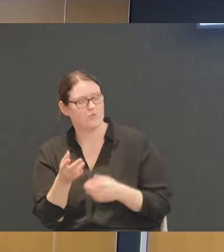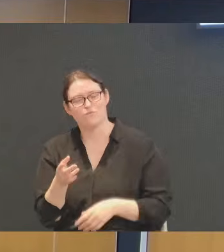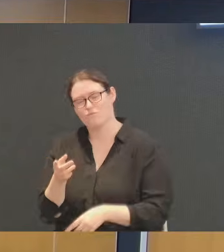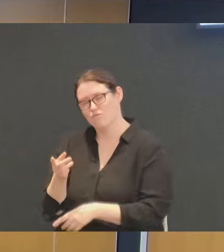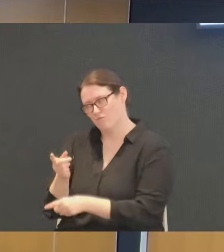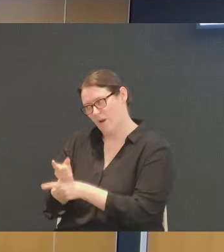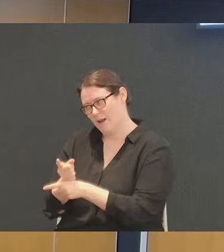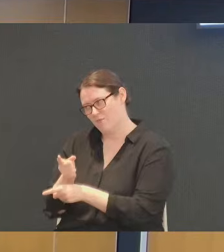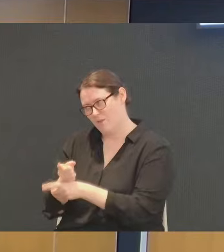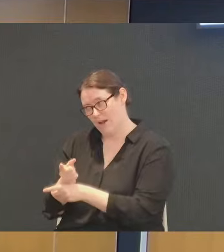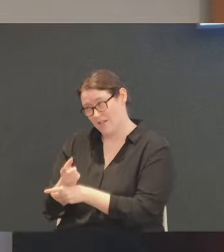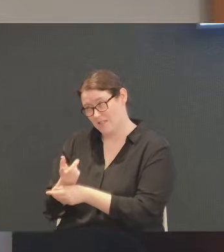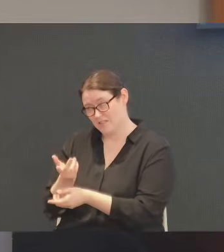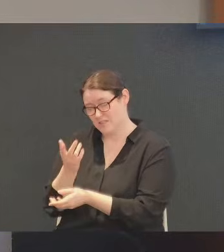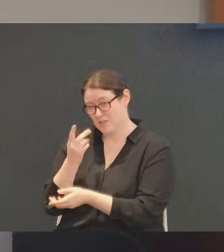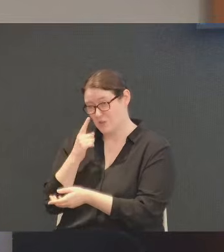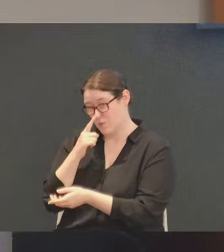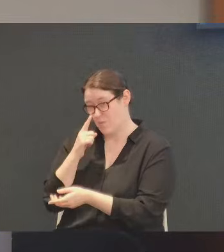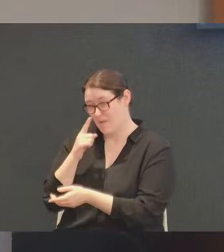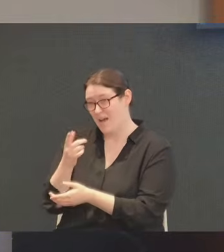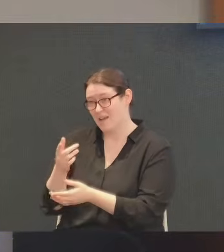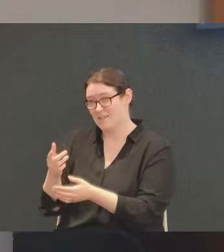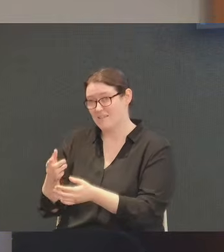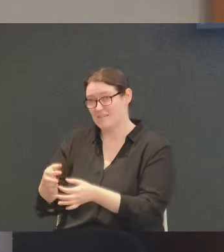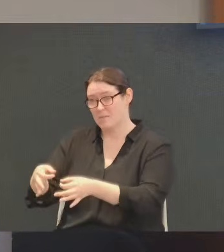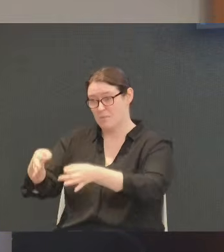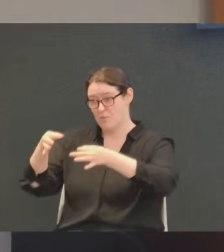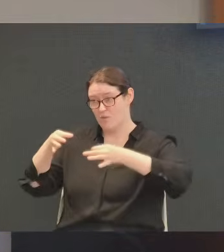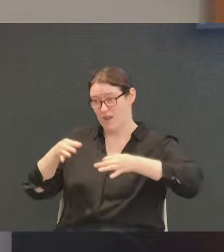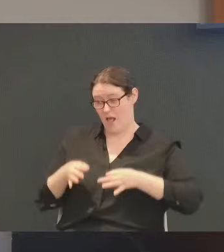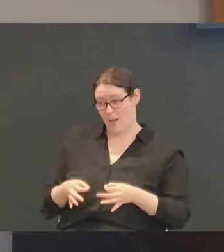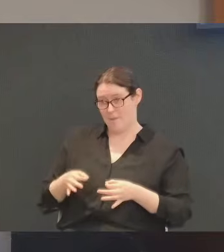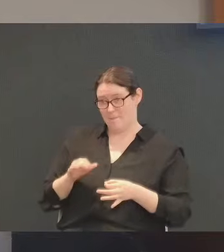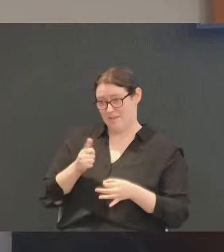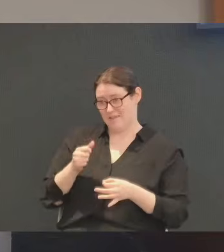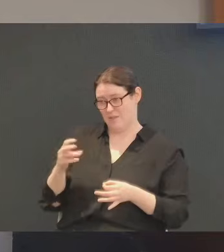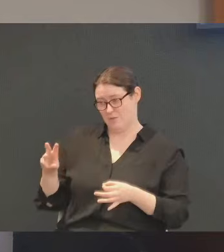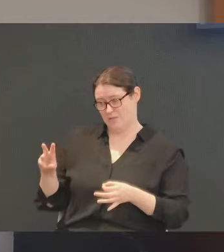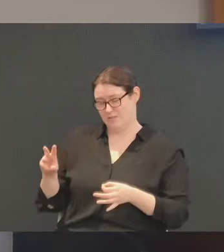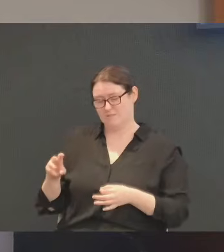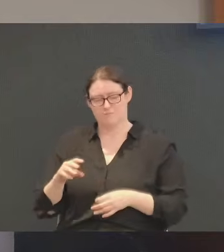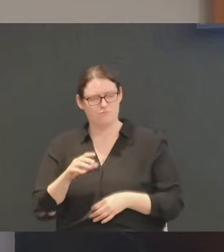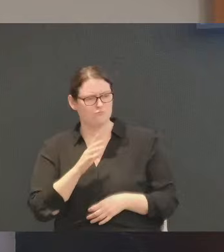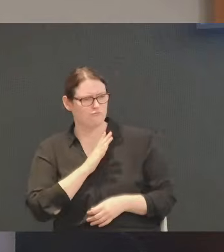I was asking if the Board would consider moving 10 through 16 up to that'll be fine. Uhhuh. Um,